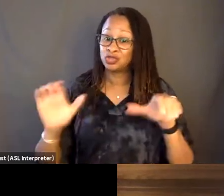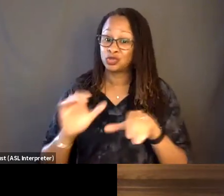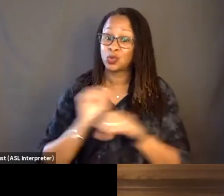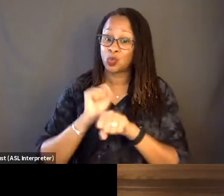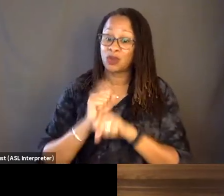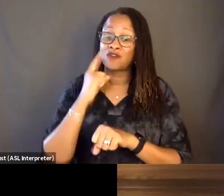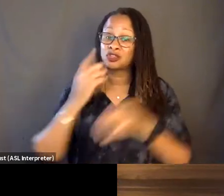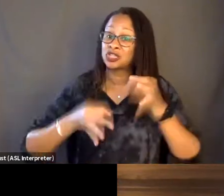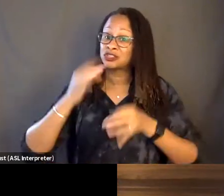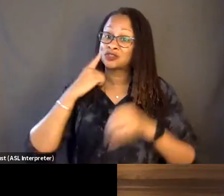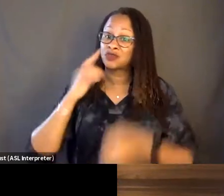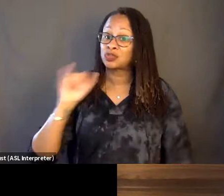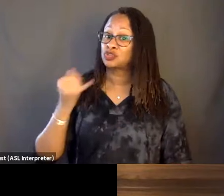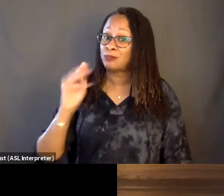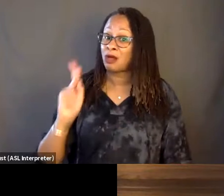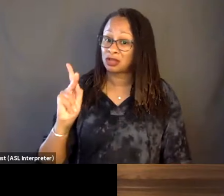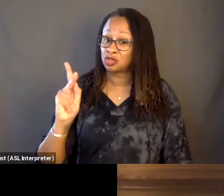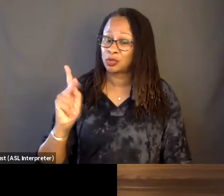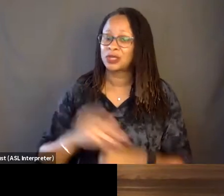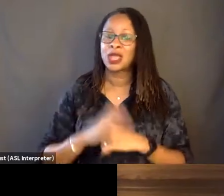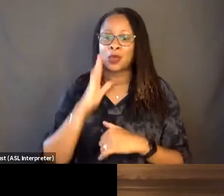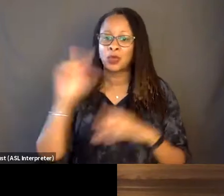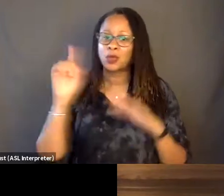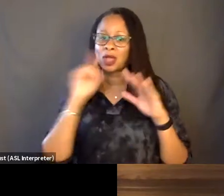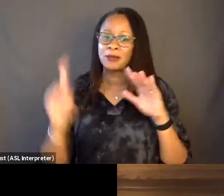So we're going to be coming up with plans like petitions,